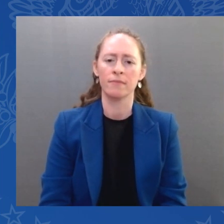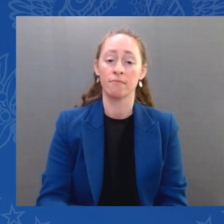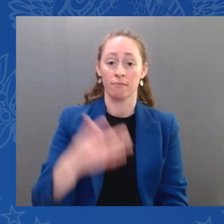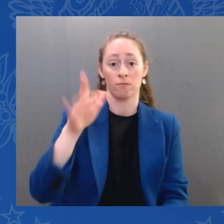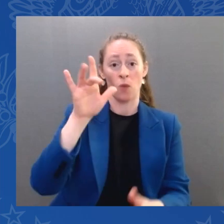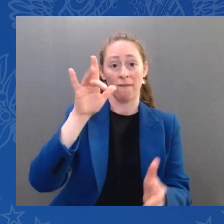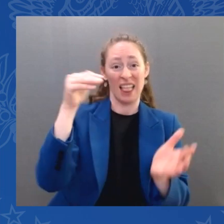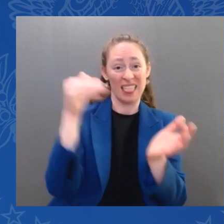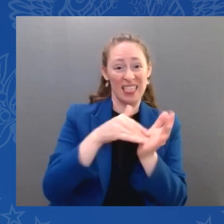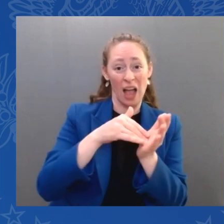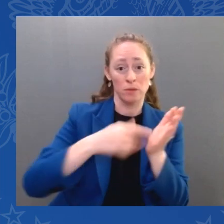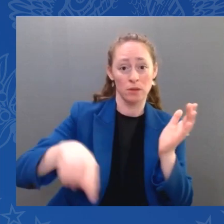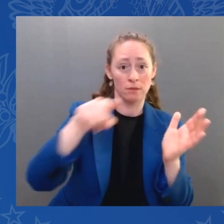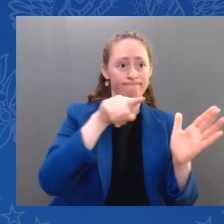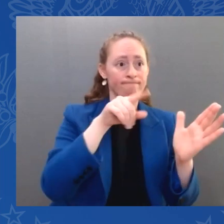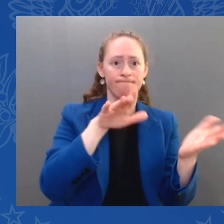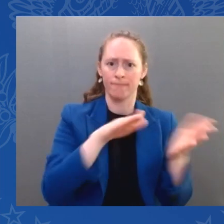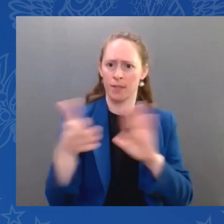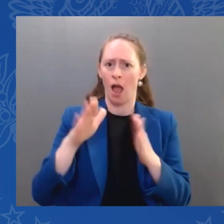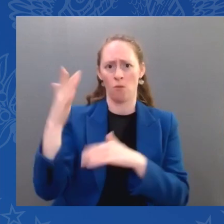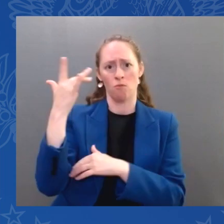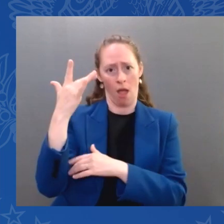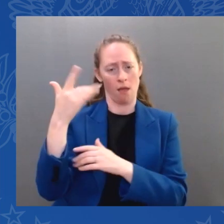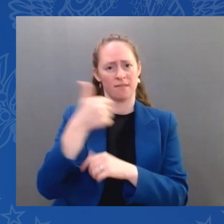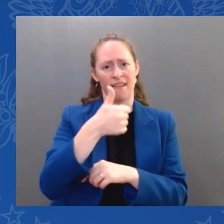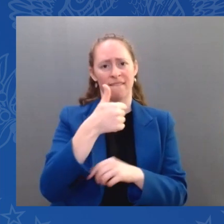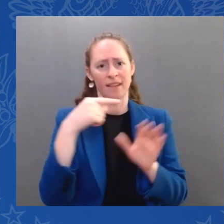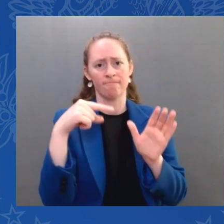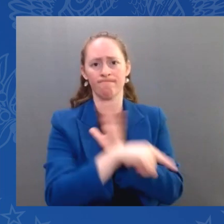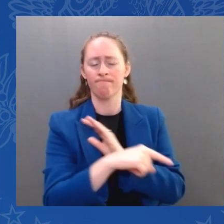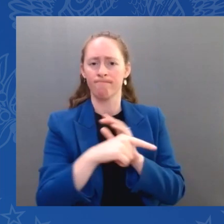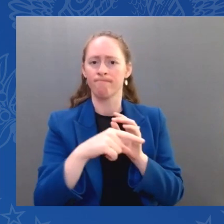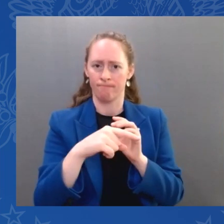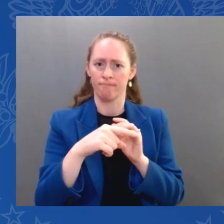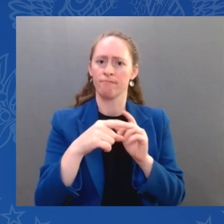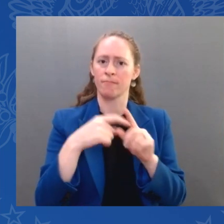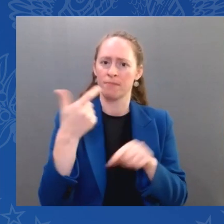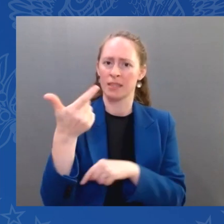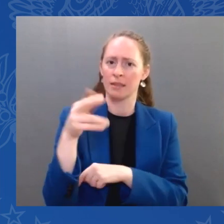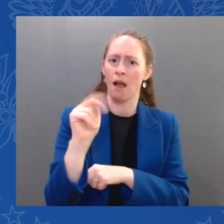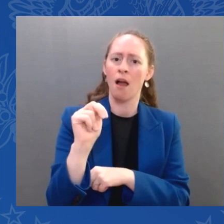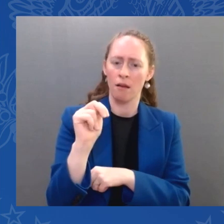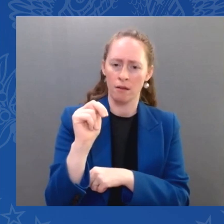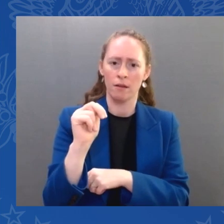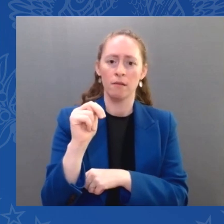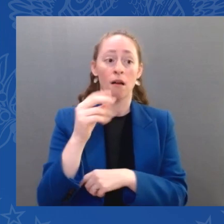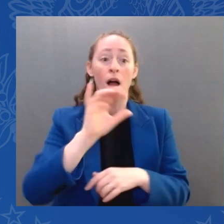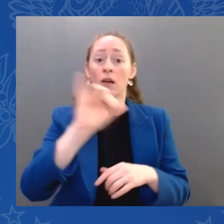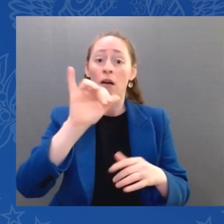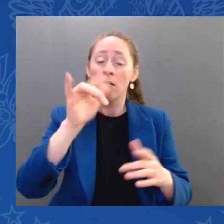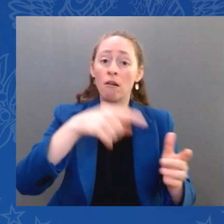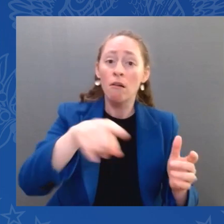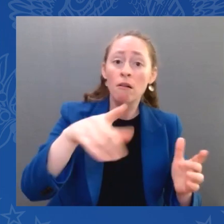I think: Can this really be the United States of America? Why has it come to this? We all know a lot of the reasons: